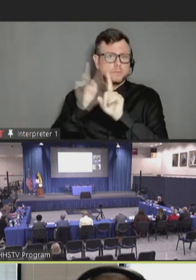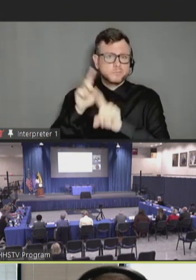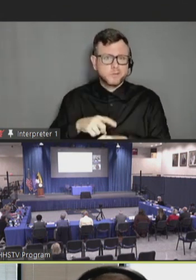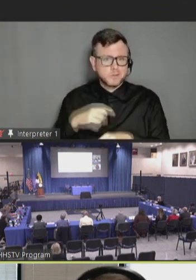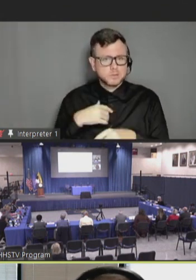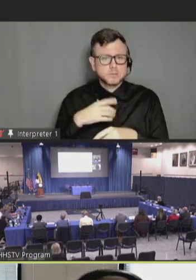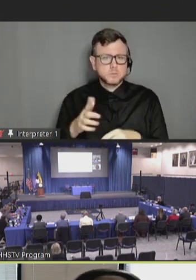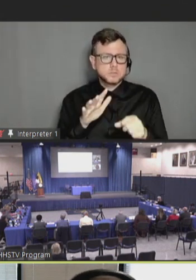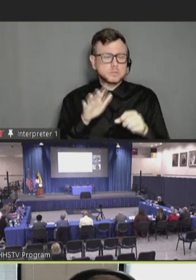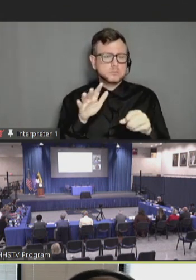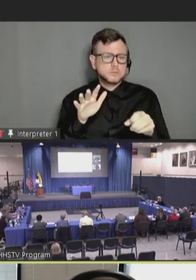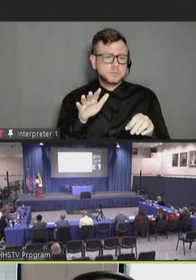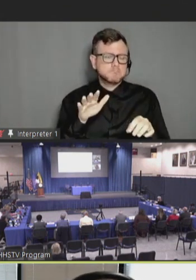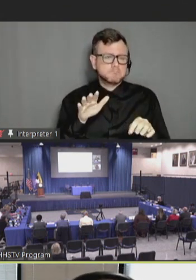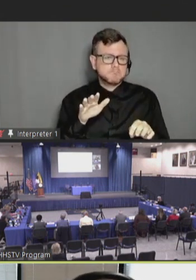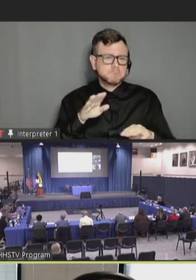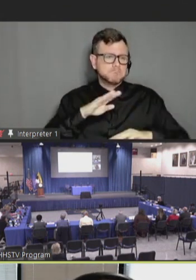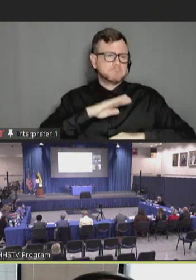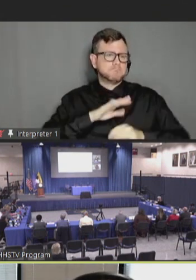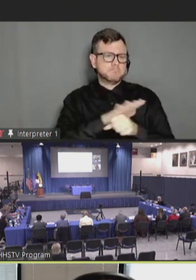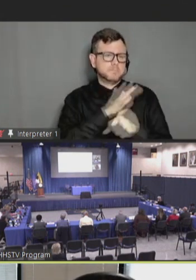that they felt like that wasn't necessarily really strong evidence.